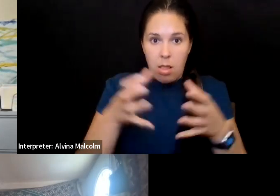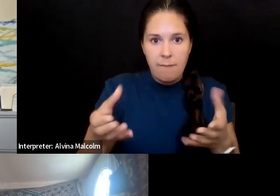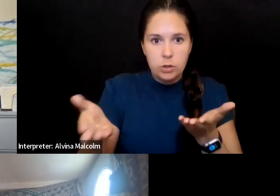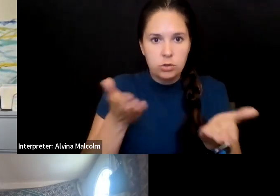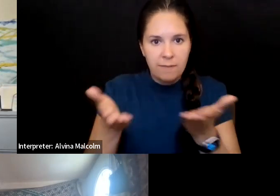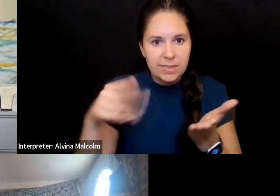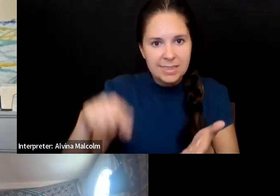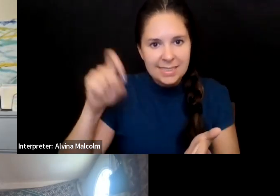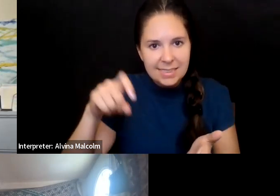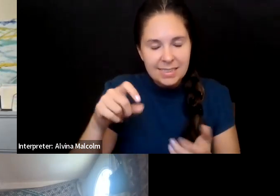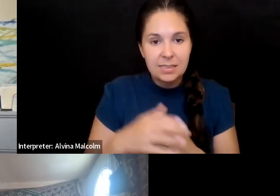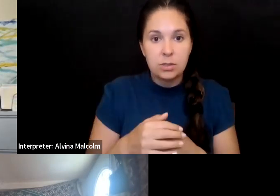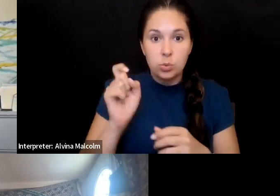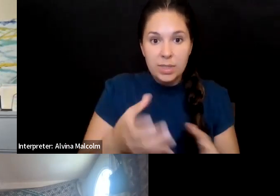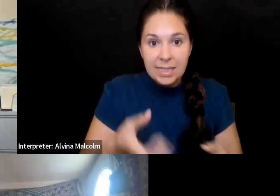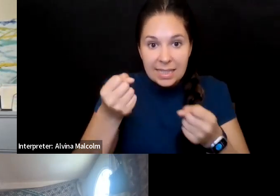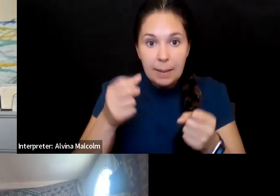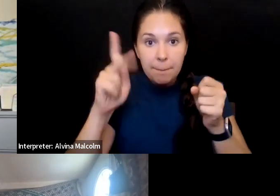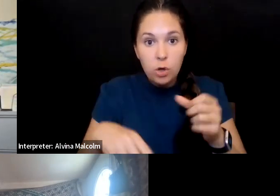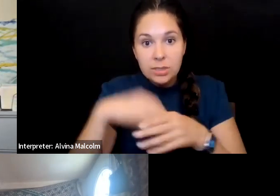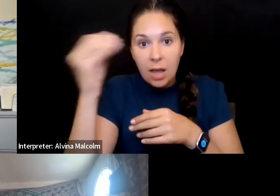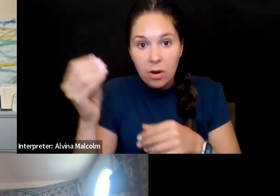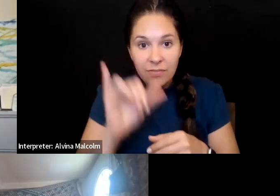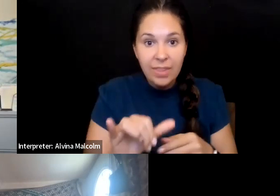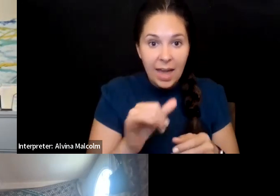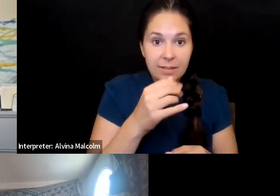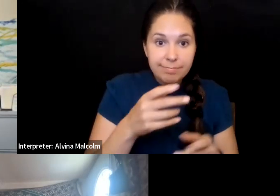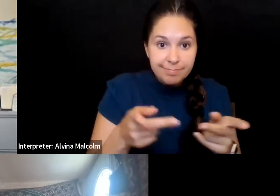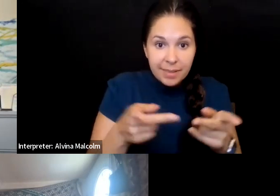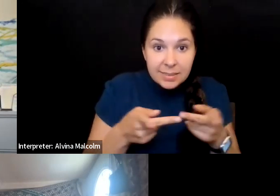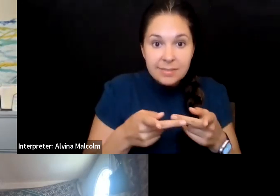person, is a disaster. And that micro wraparound service that you're working